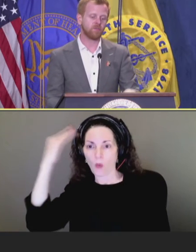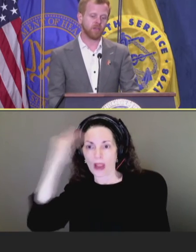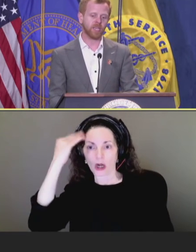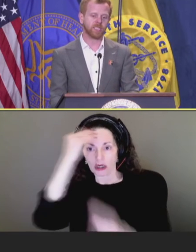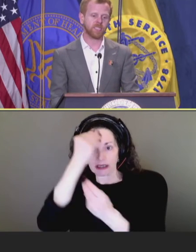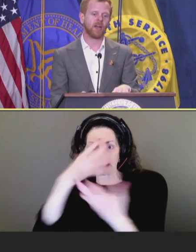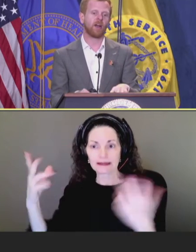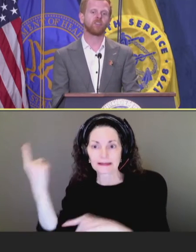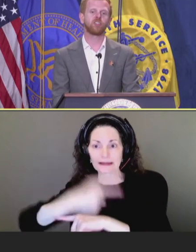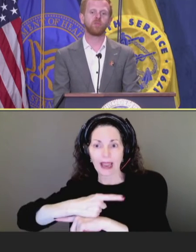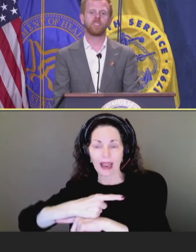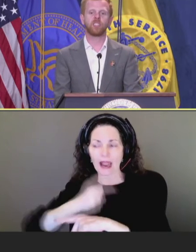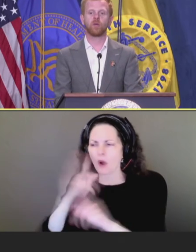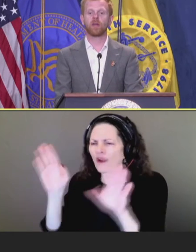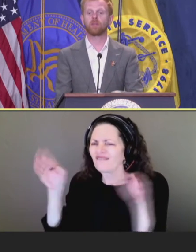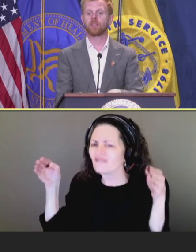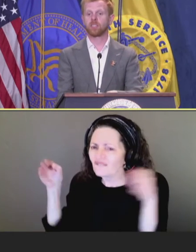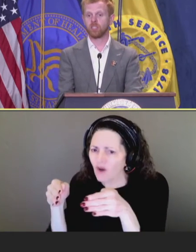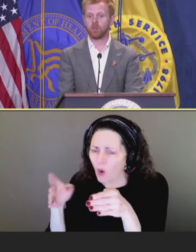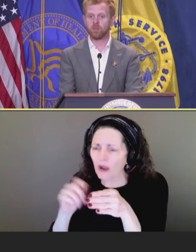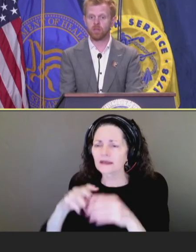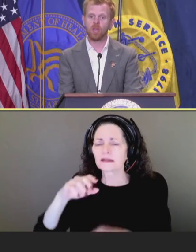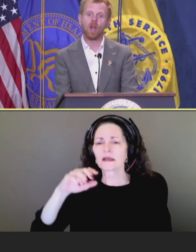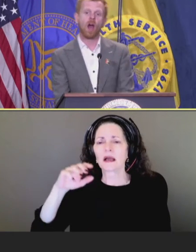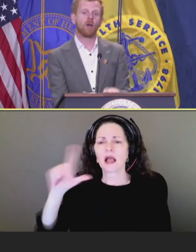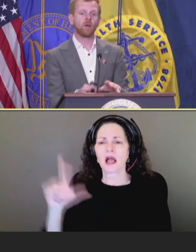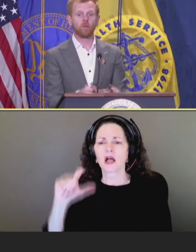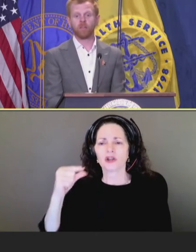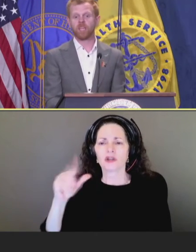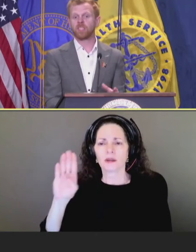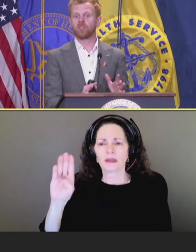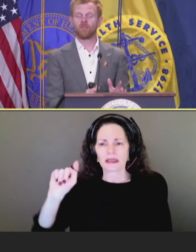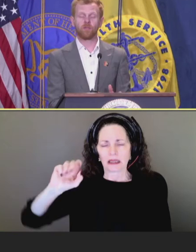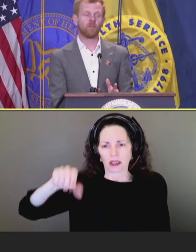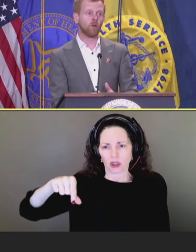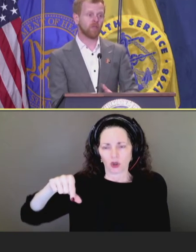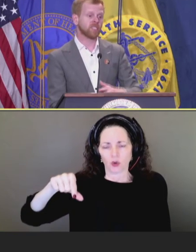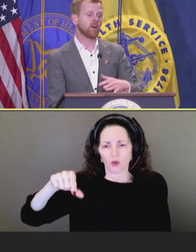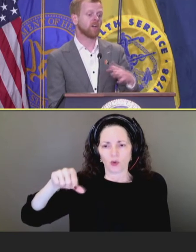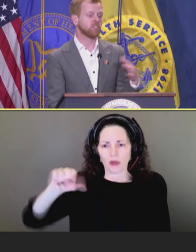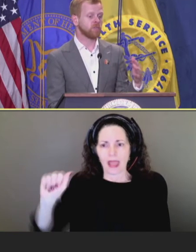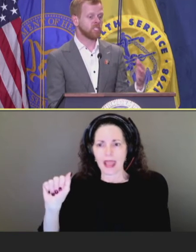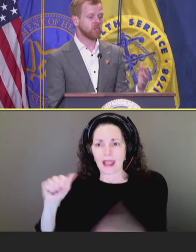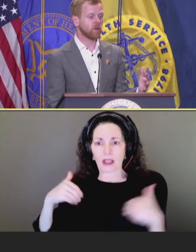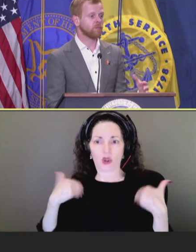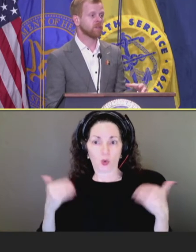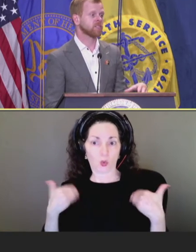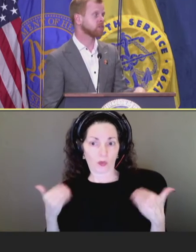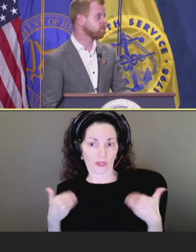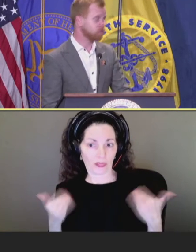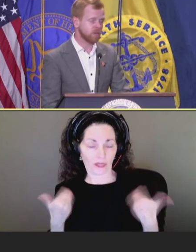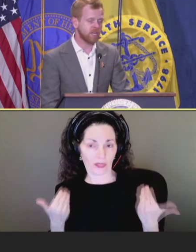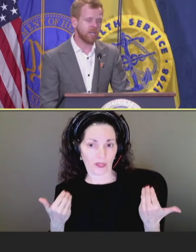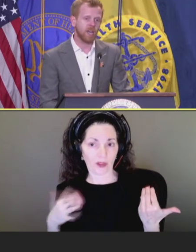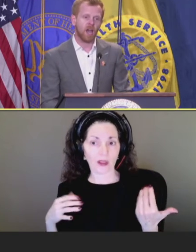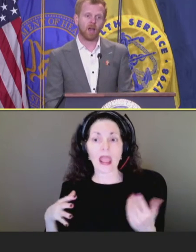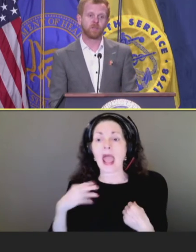bringing to light our LGBTQI+ youth. That we're bringing to focus our LGBTQI+ community. So,